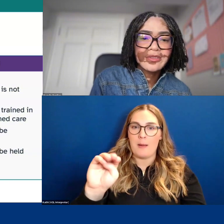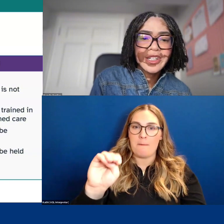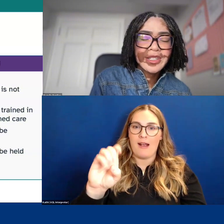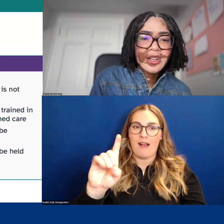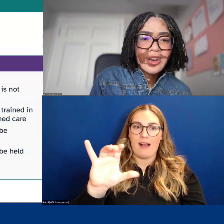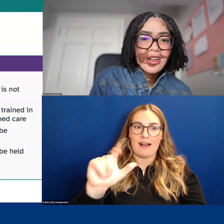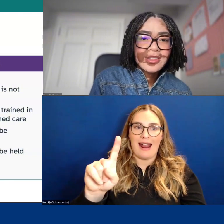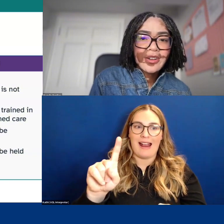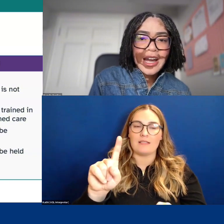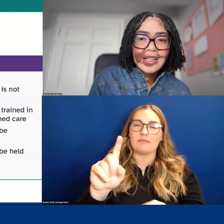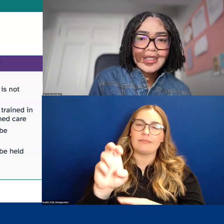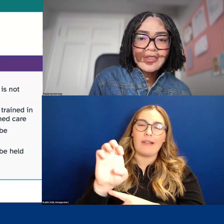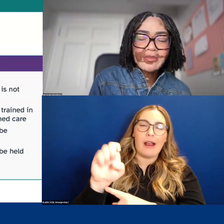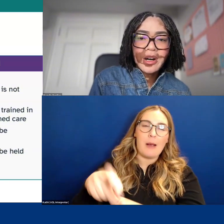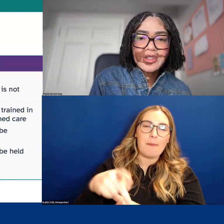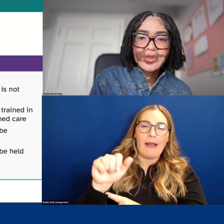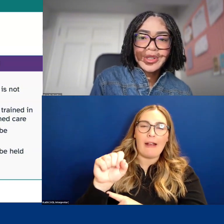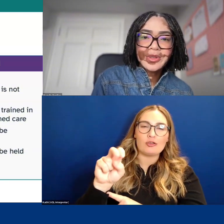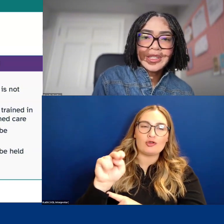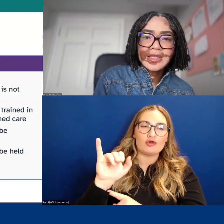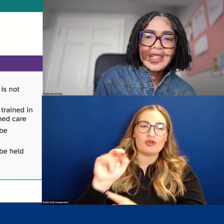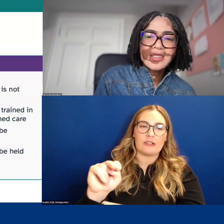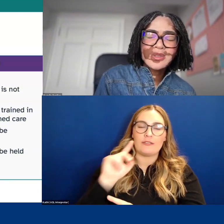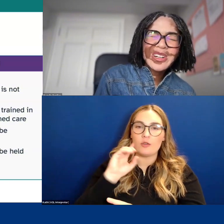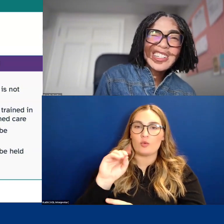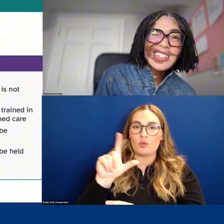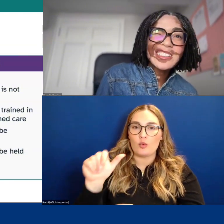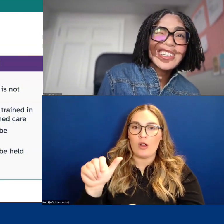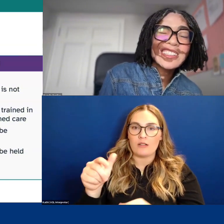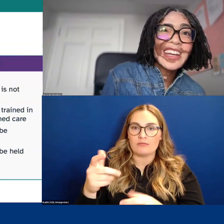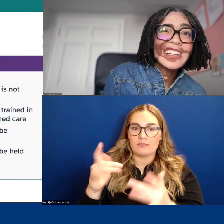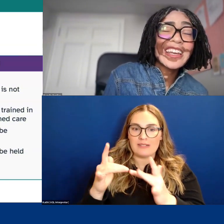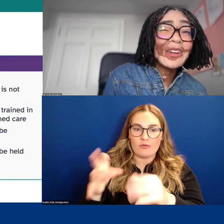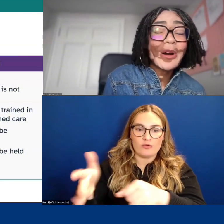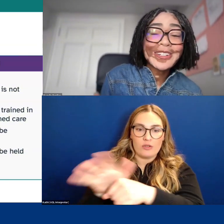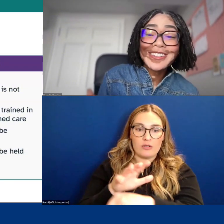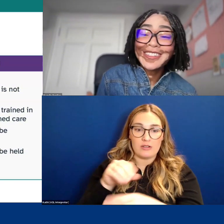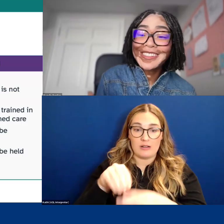coverage. So as of March 2026, 26 states in Washington,